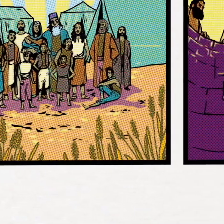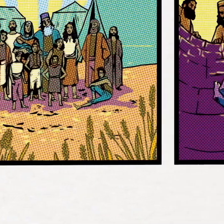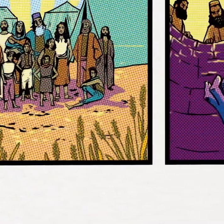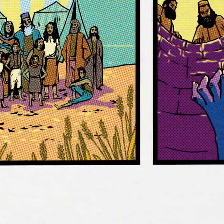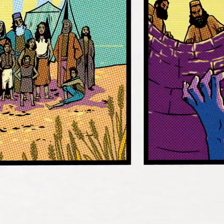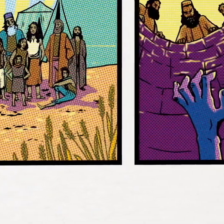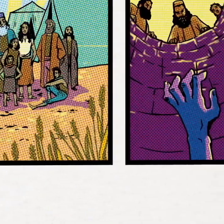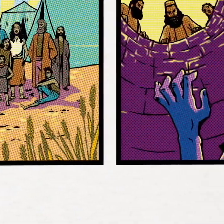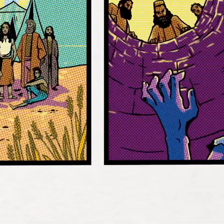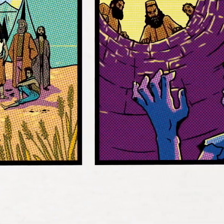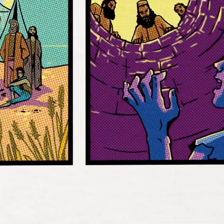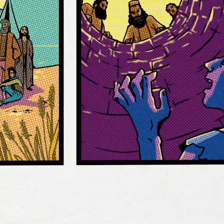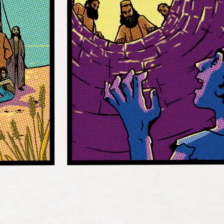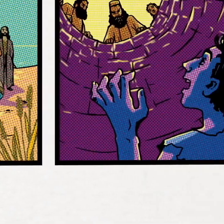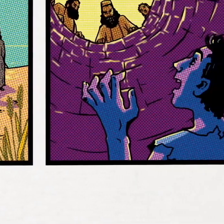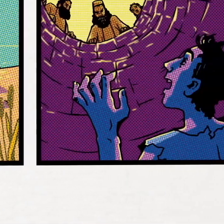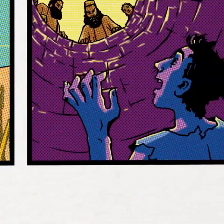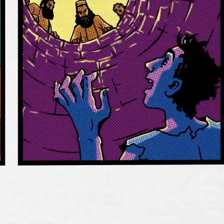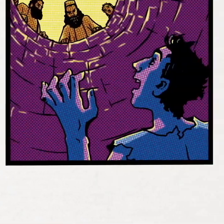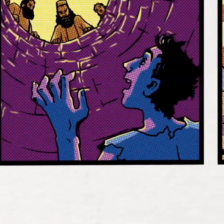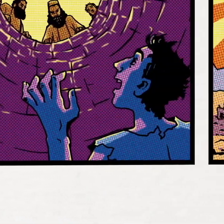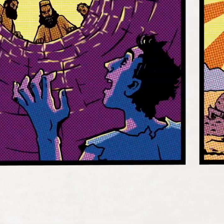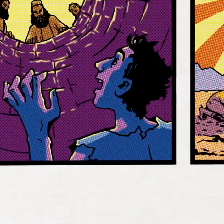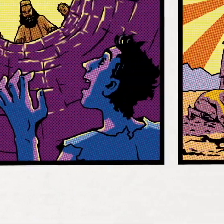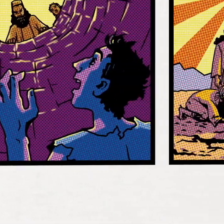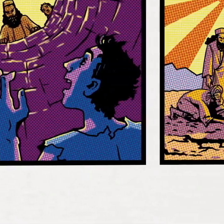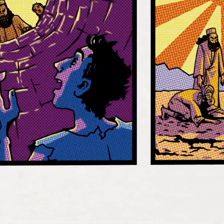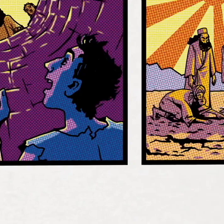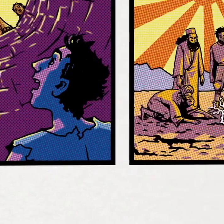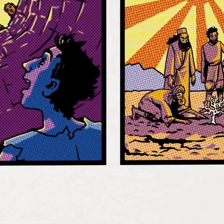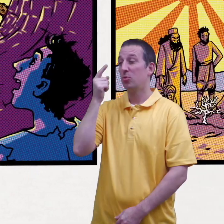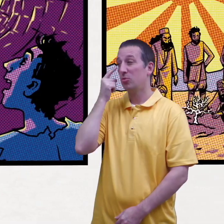but it’s also a place where God comes and rescues his people.